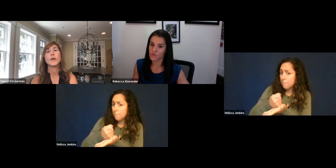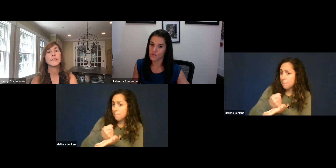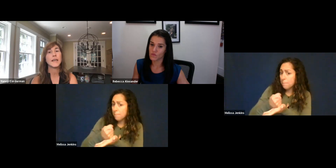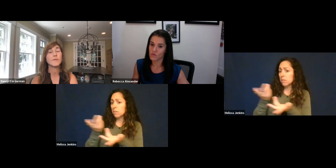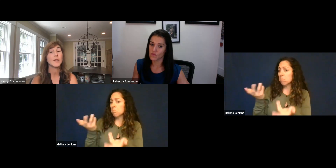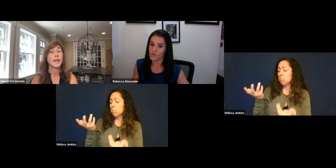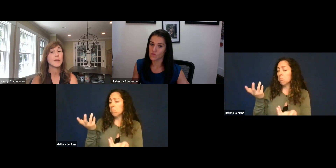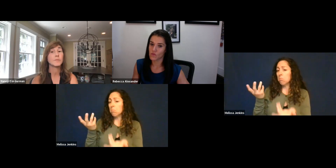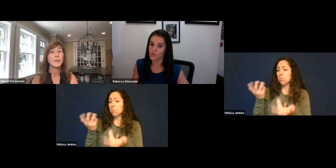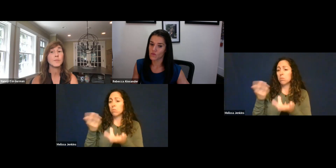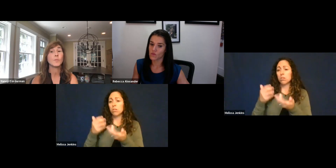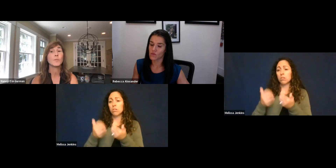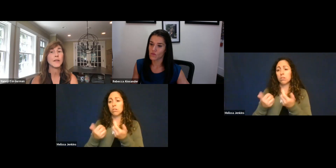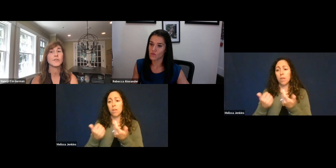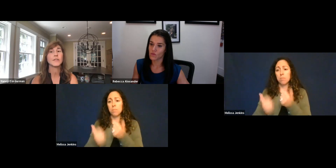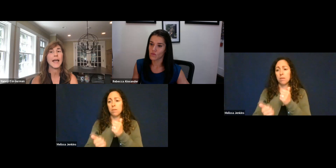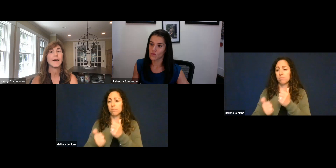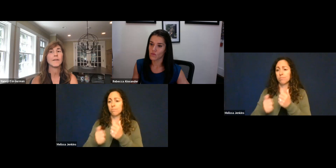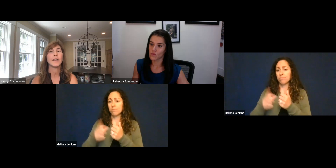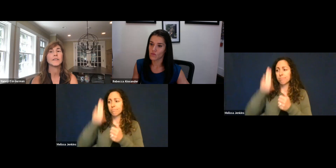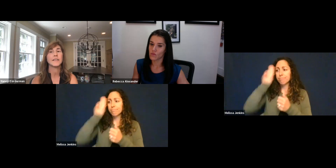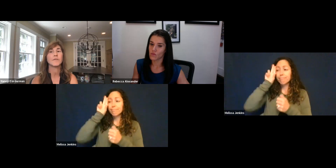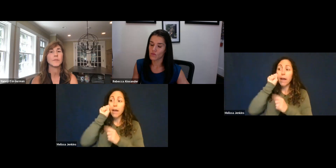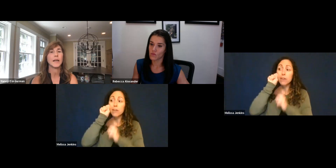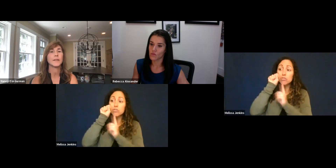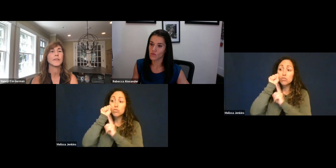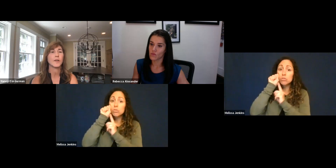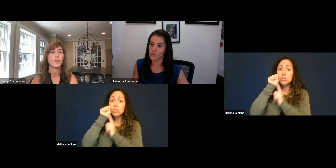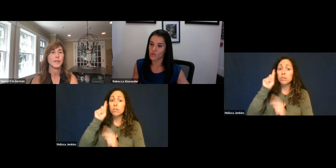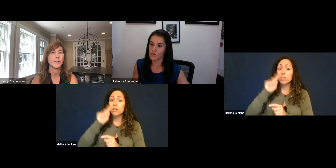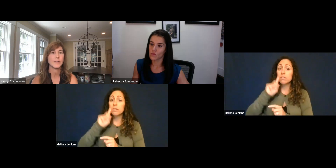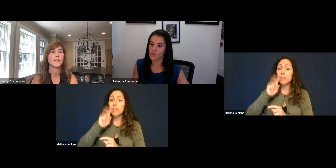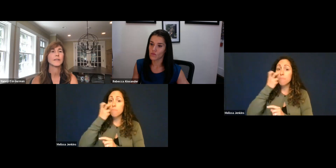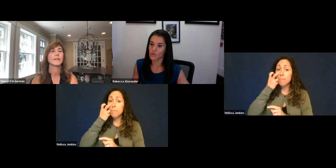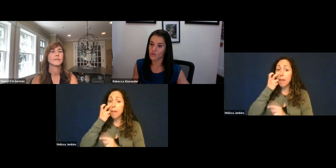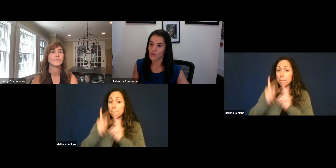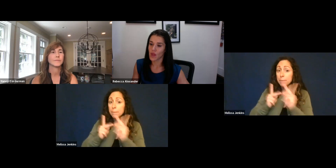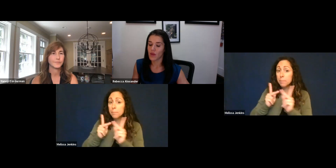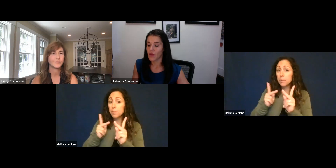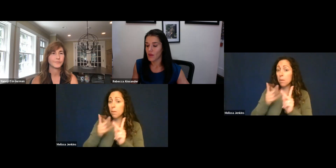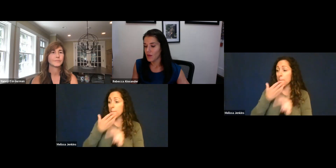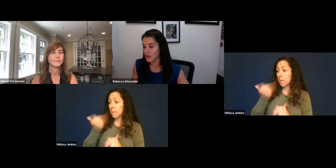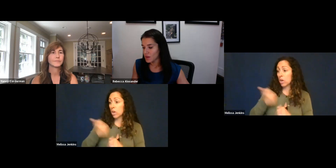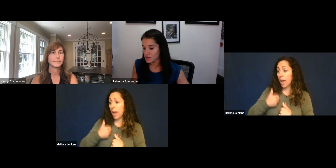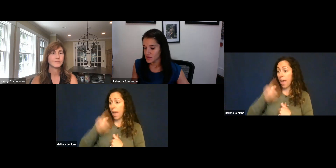are deafblind people better to have a deafblind therapist?